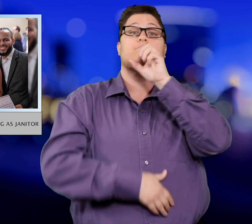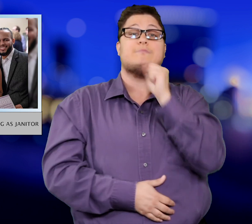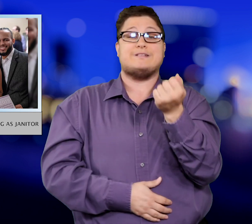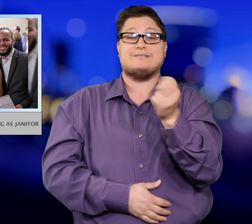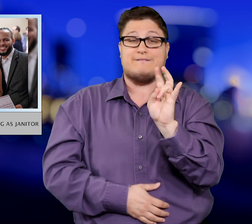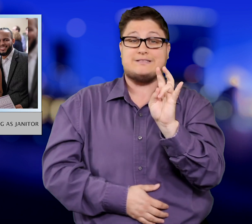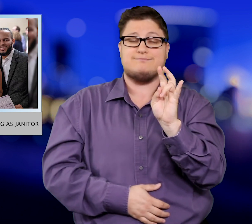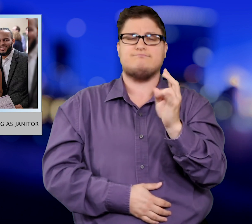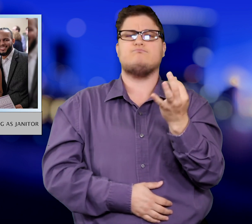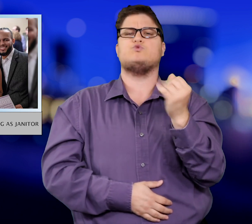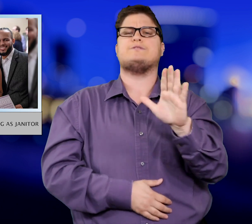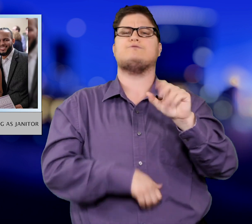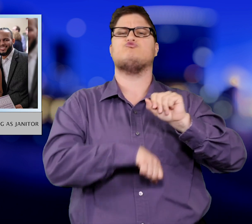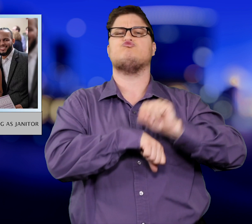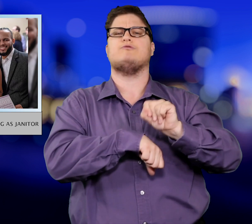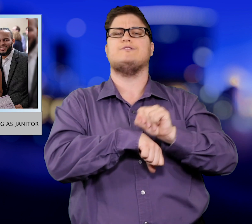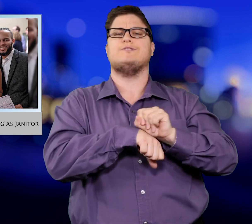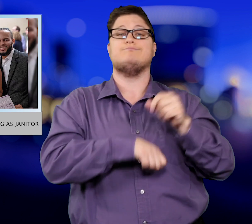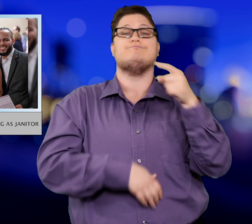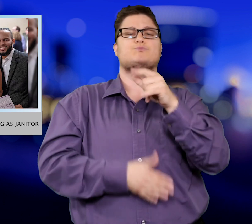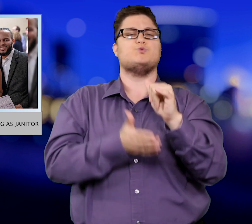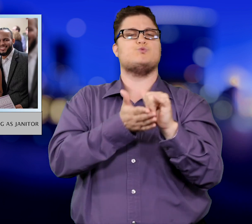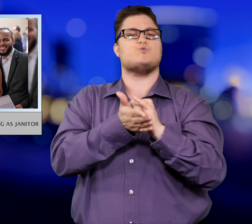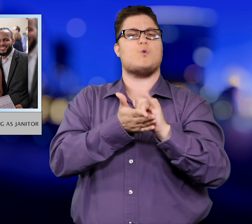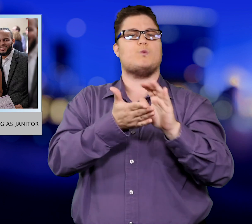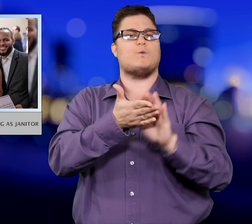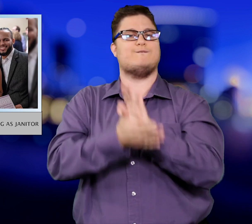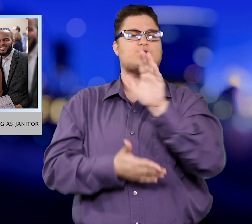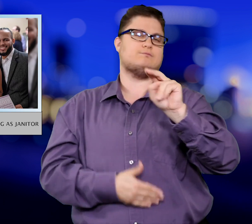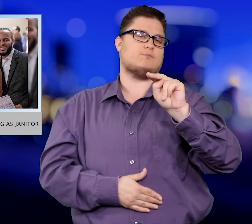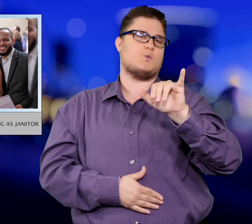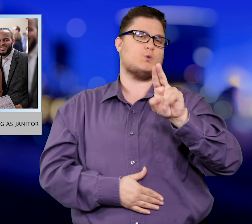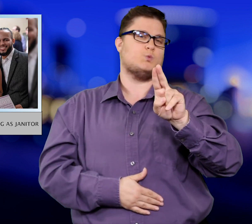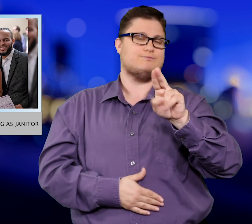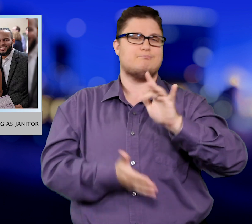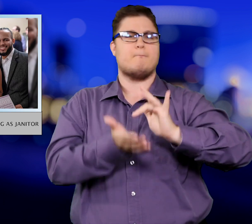When he was 17, he got a weekend job as a hospital janitor at New York University's